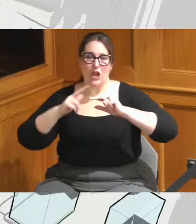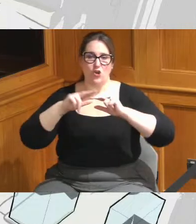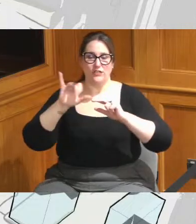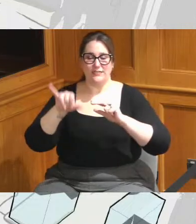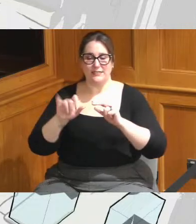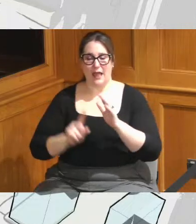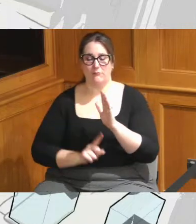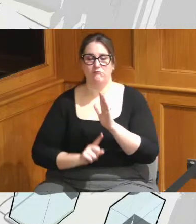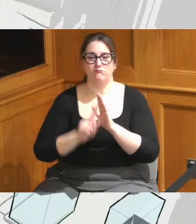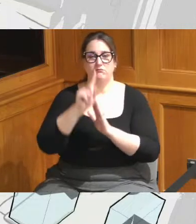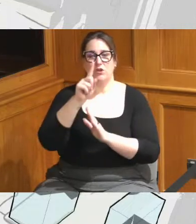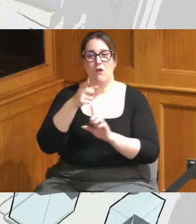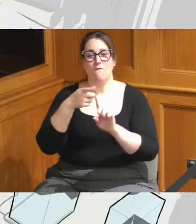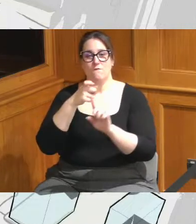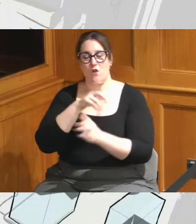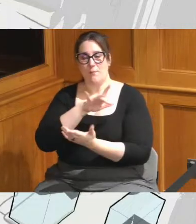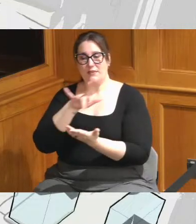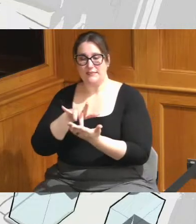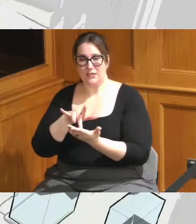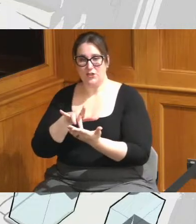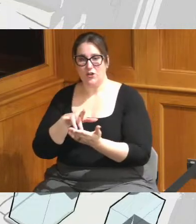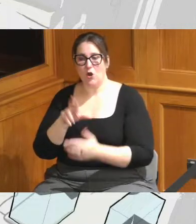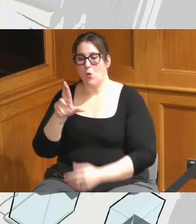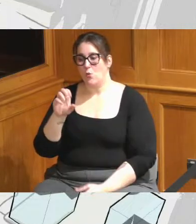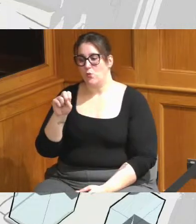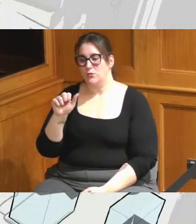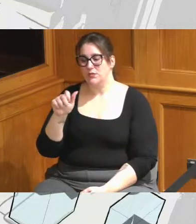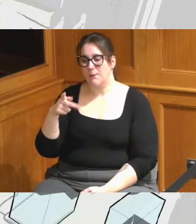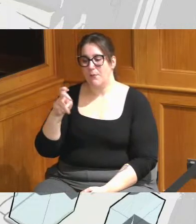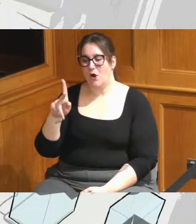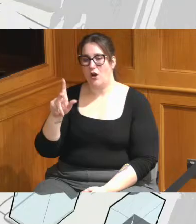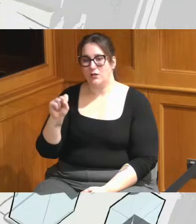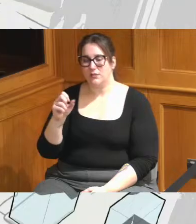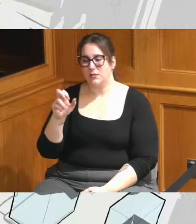center of the district towards Rosa Parks or Vine Street. And you can see that in this depiction